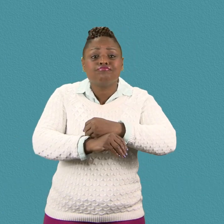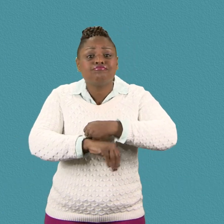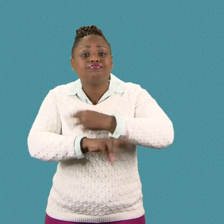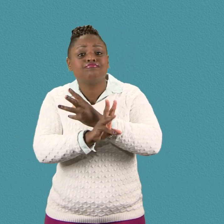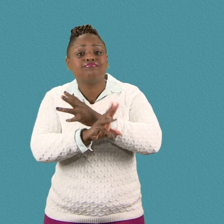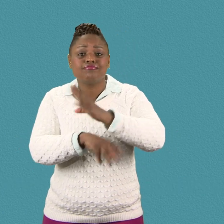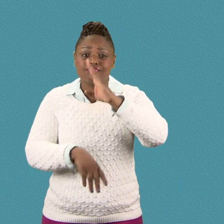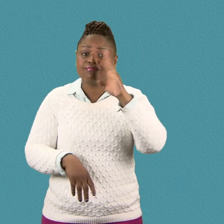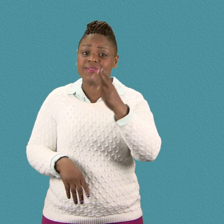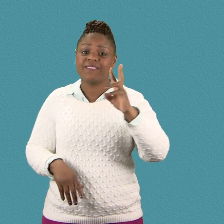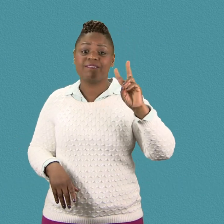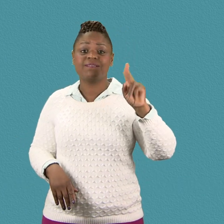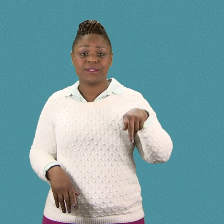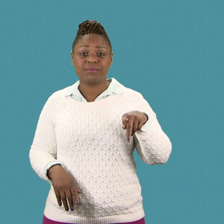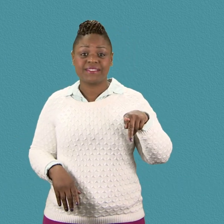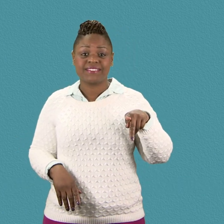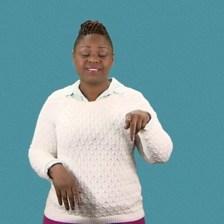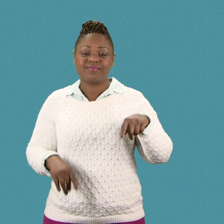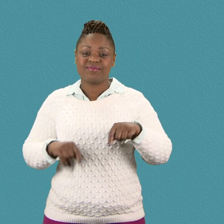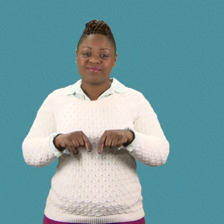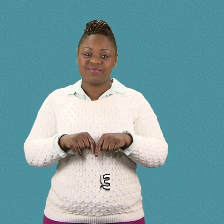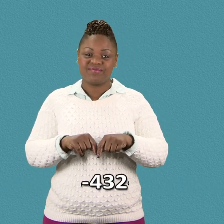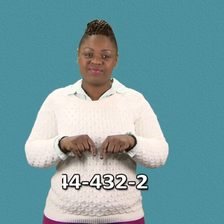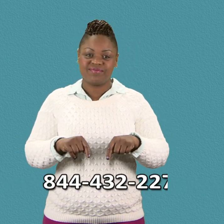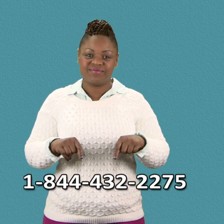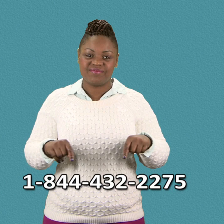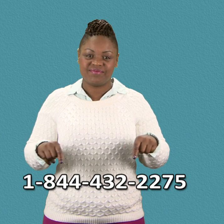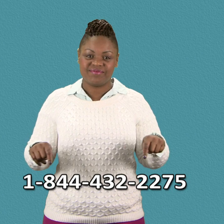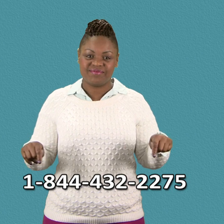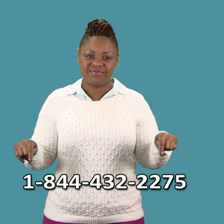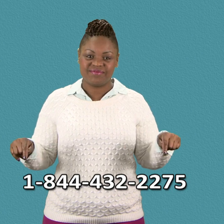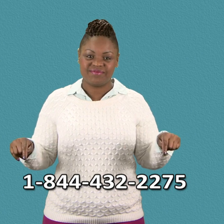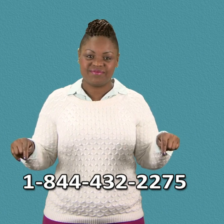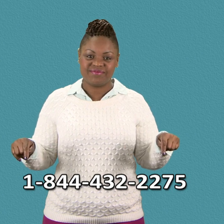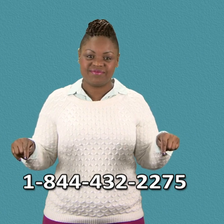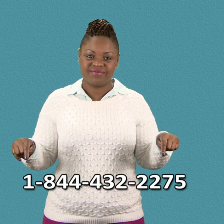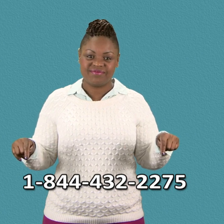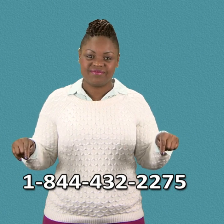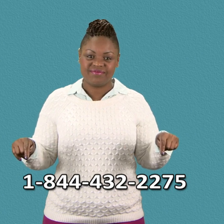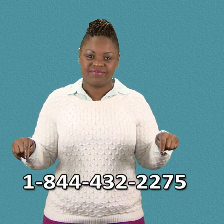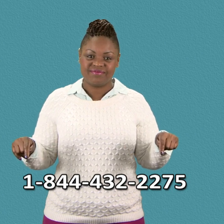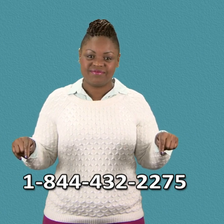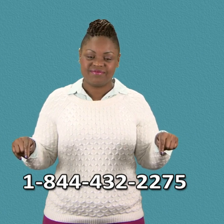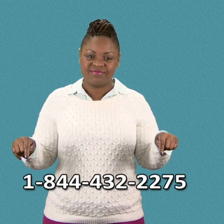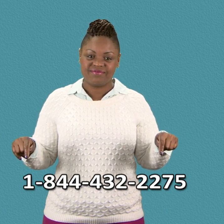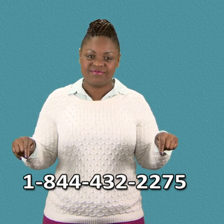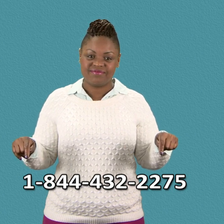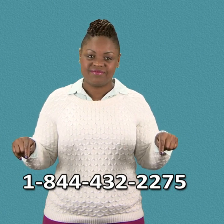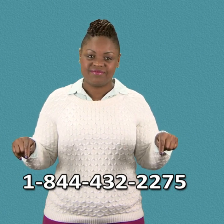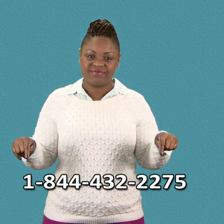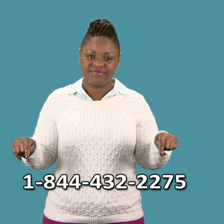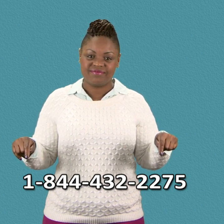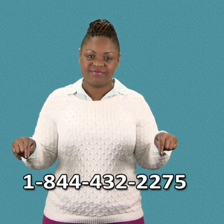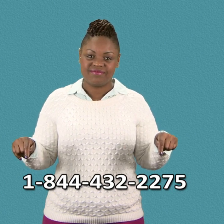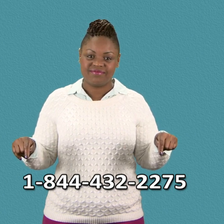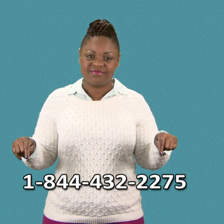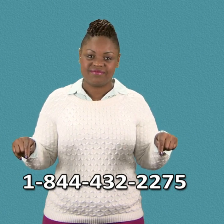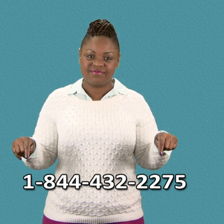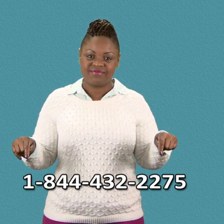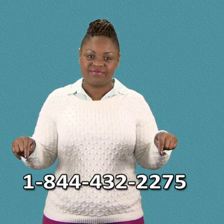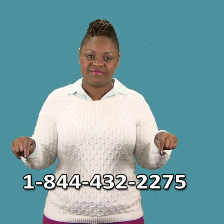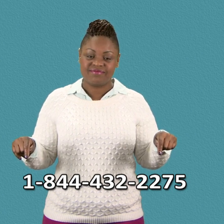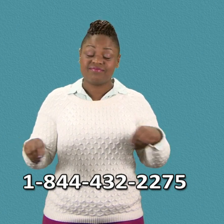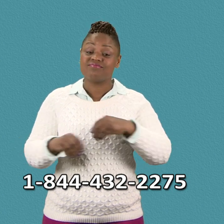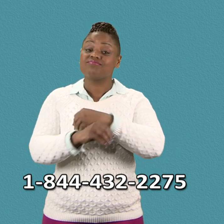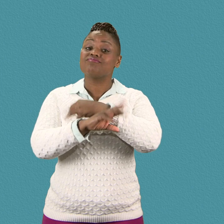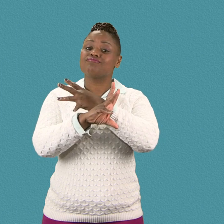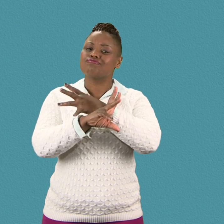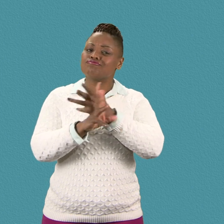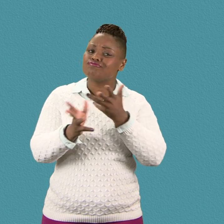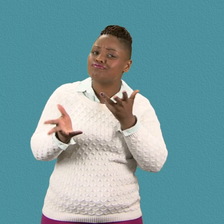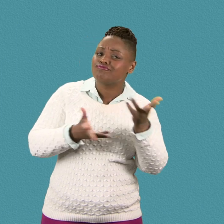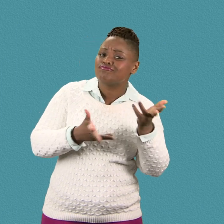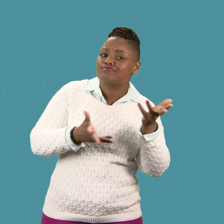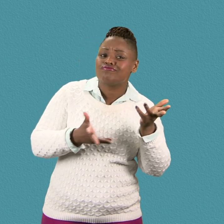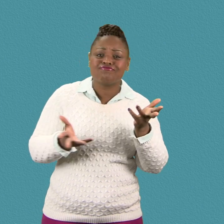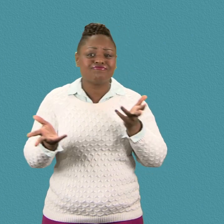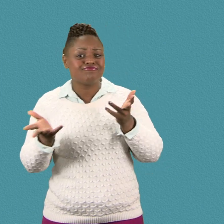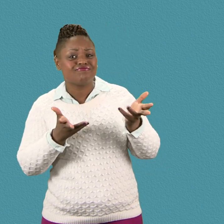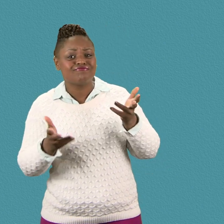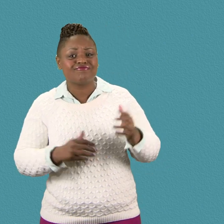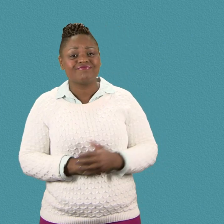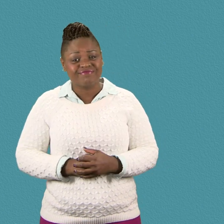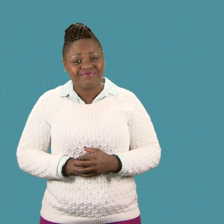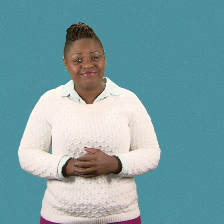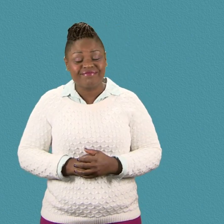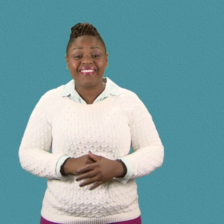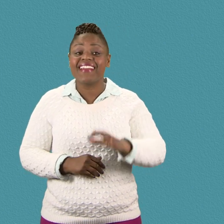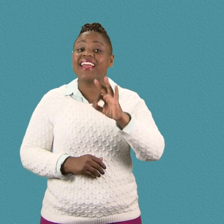For additional assistance, contact the FCC's ASL Videophone line at 1-844-432-2275.